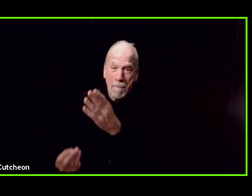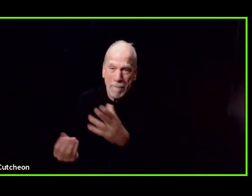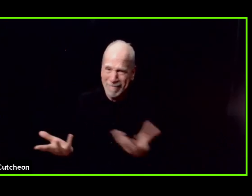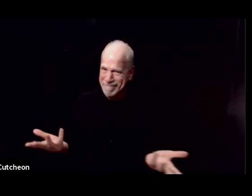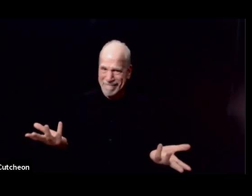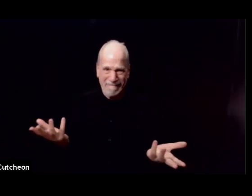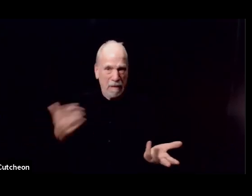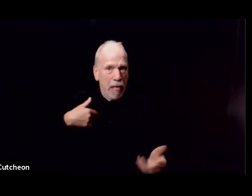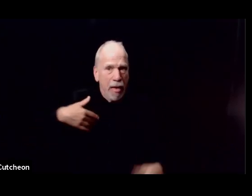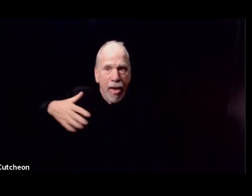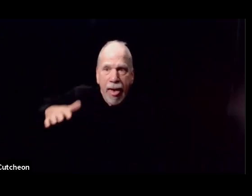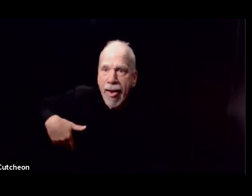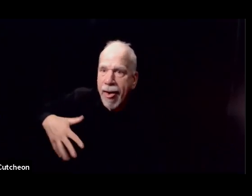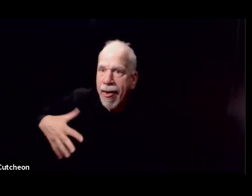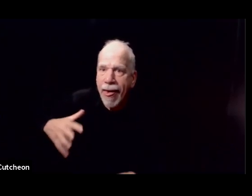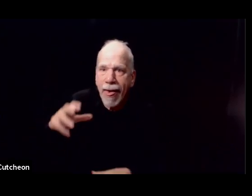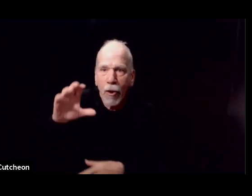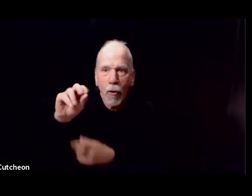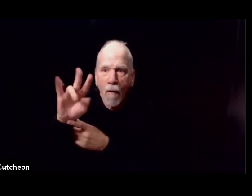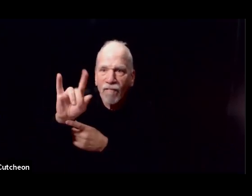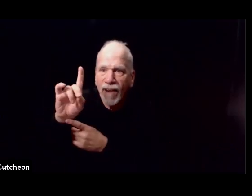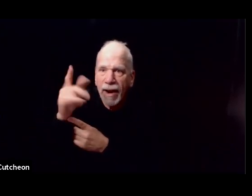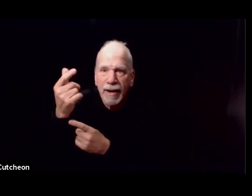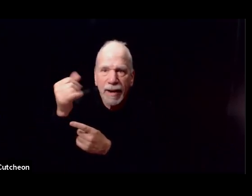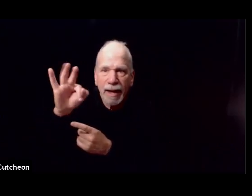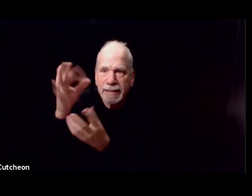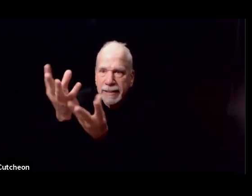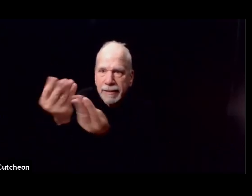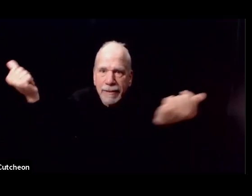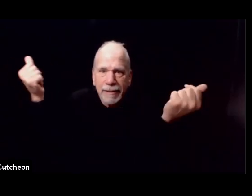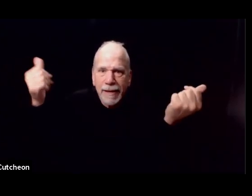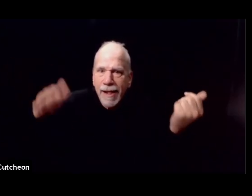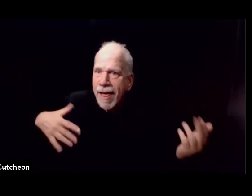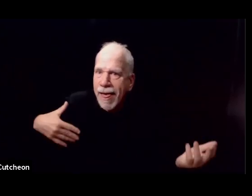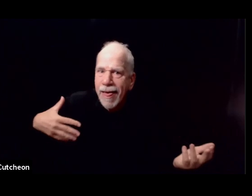just hope to kind of keep the virus at bay and keep it from doing the most damage that